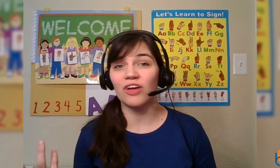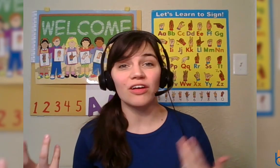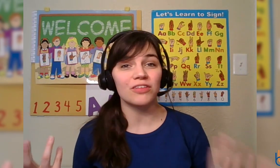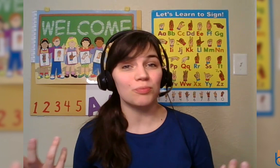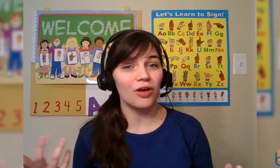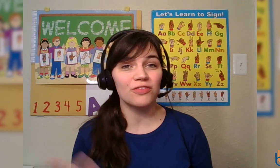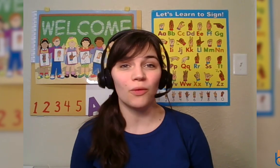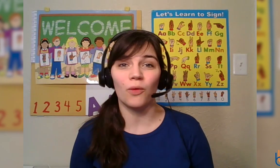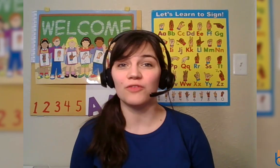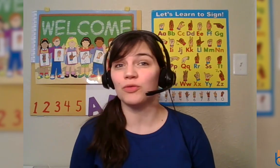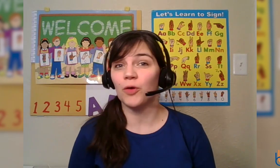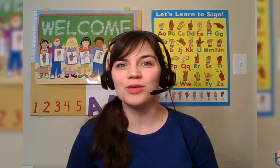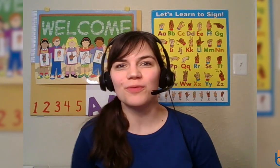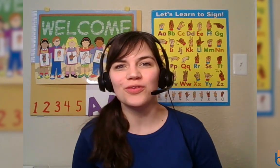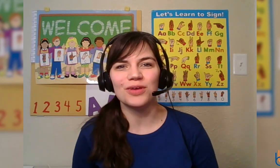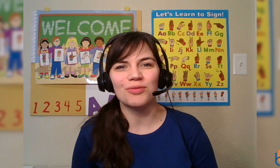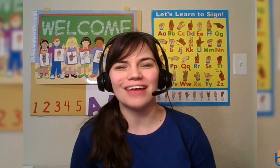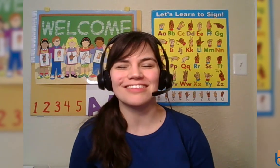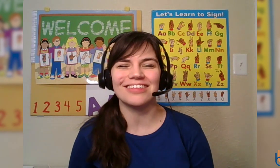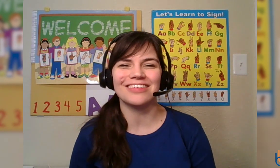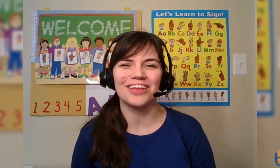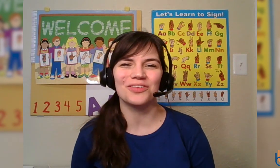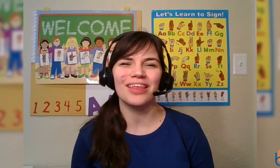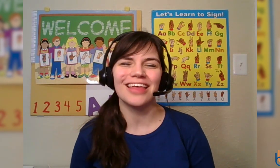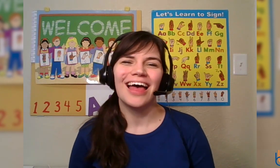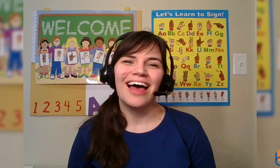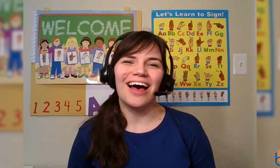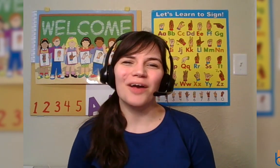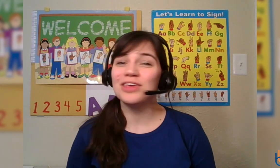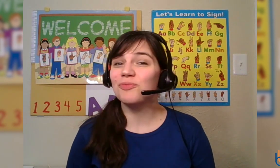songs and books or if you know people you can practice these signs with. Keep